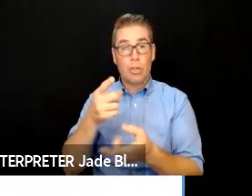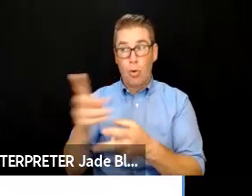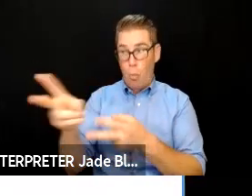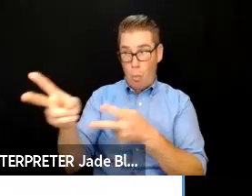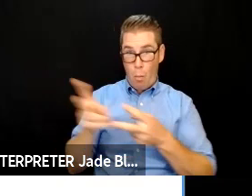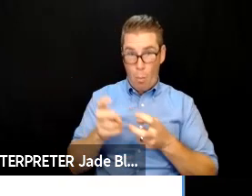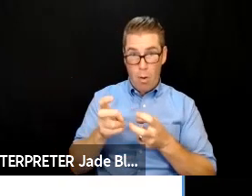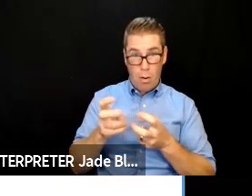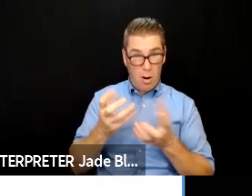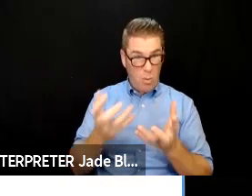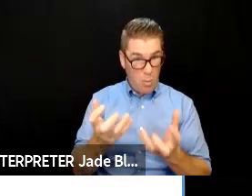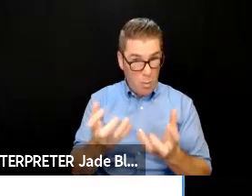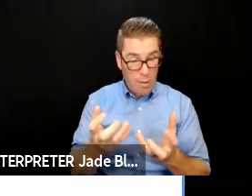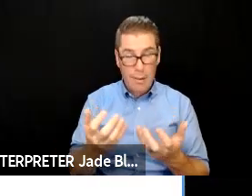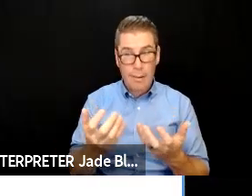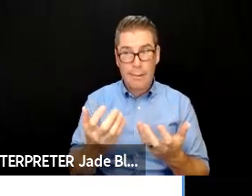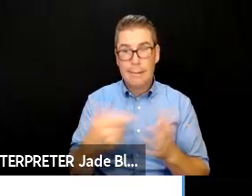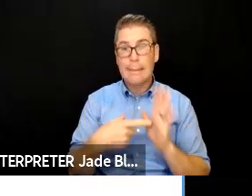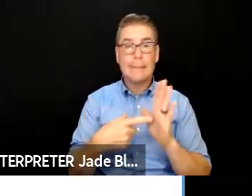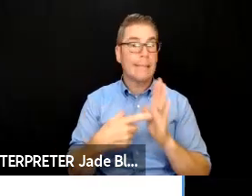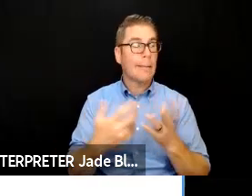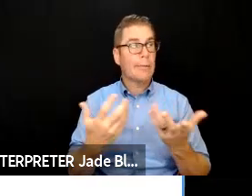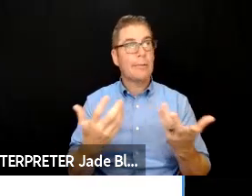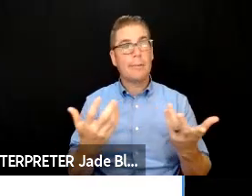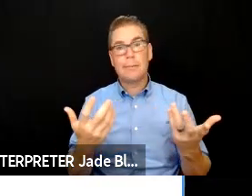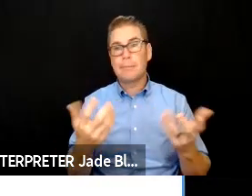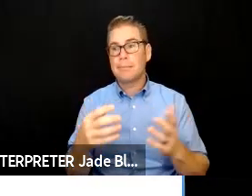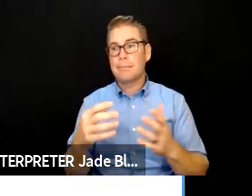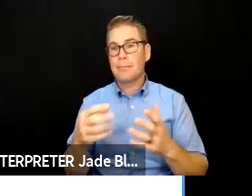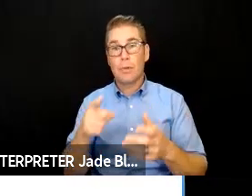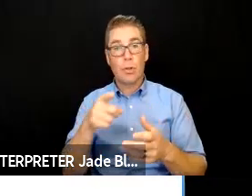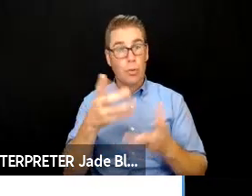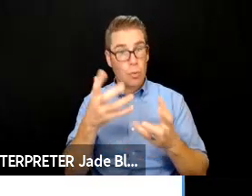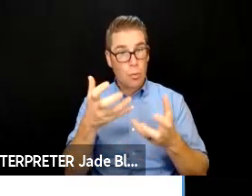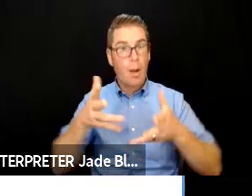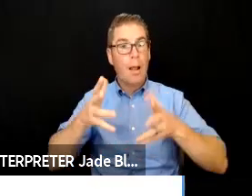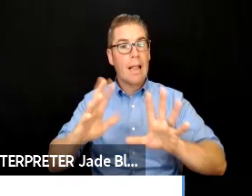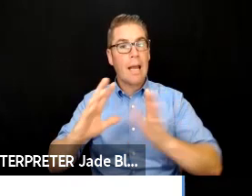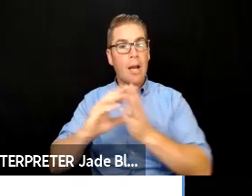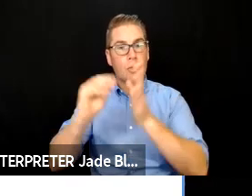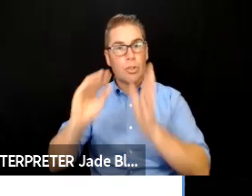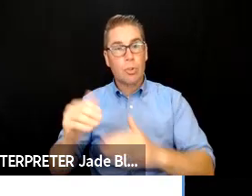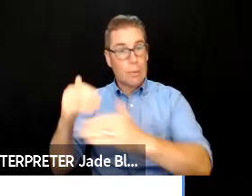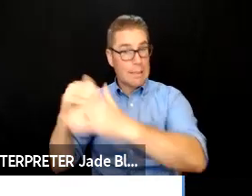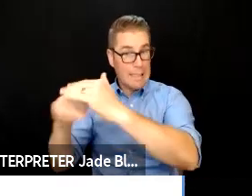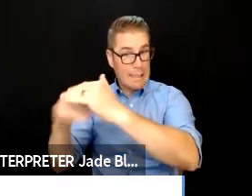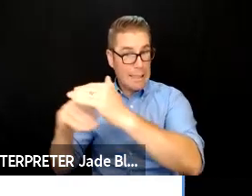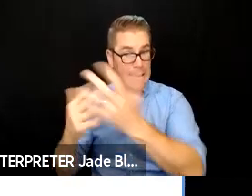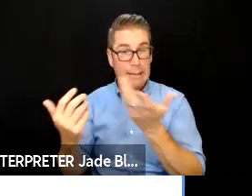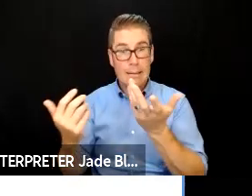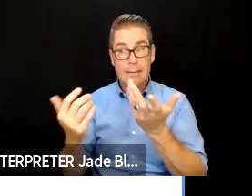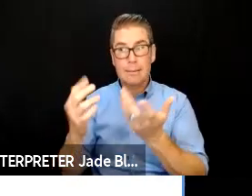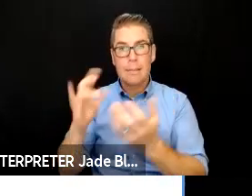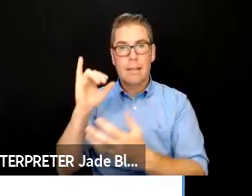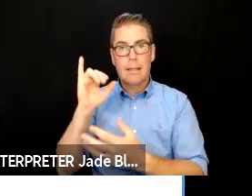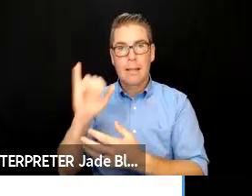Sally Potter: Well, if you have students access it online, then the the attribution will be there.